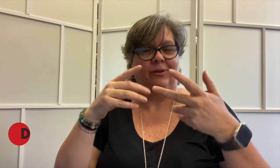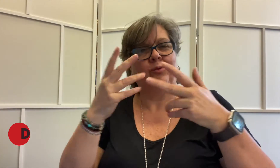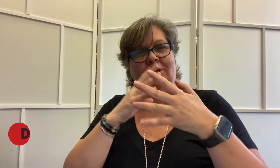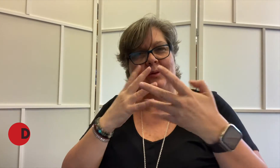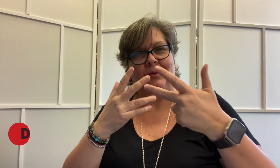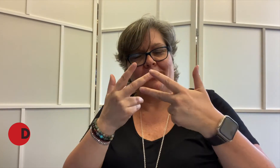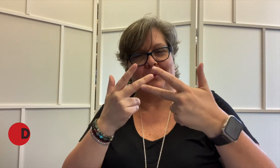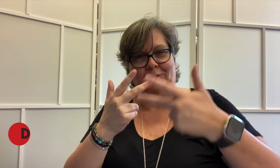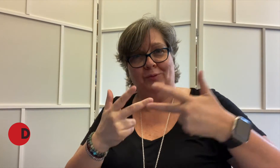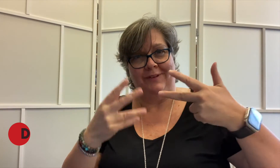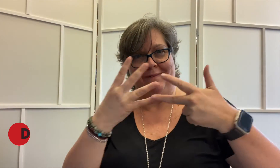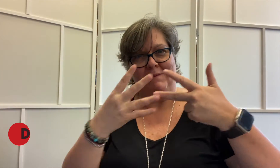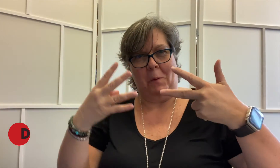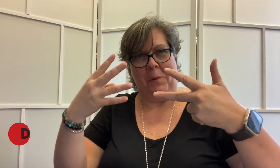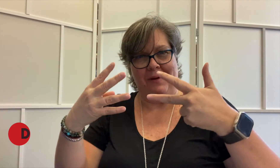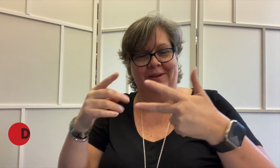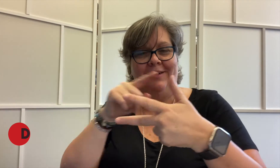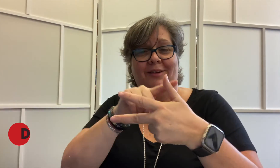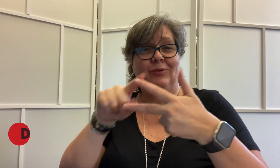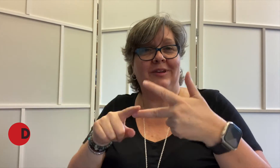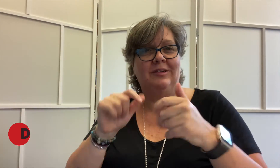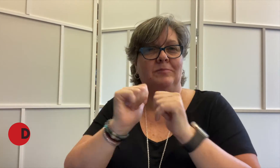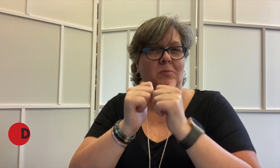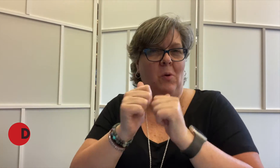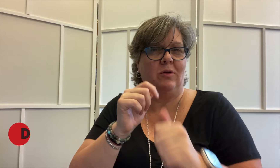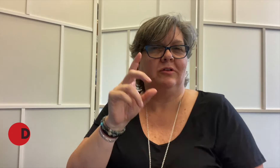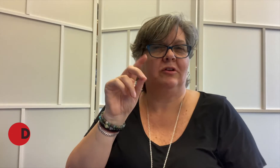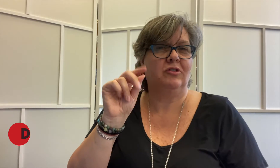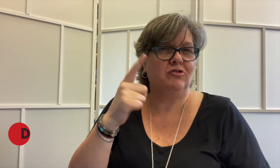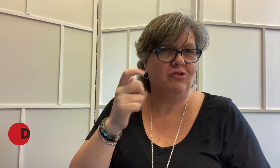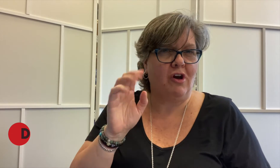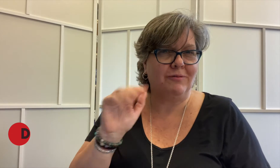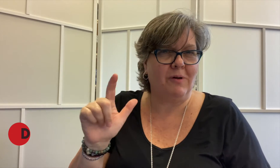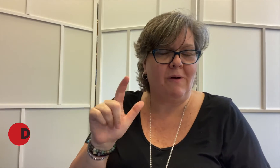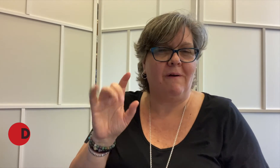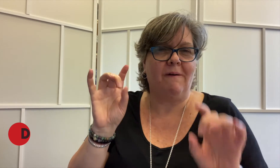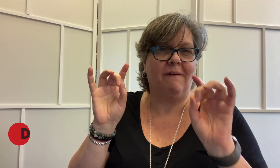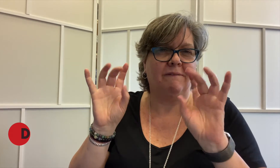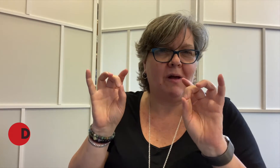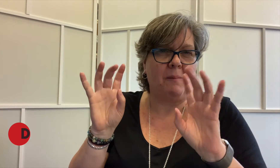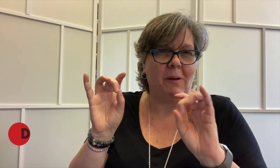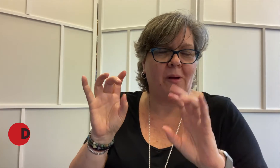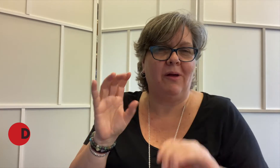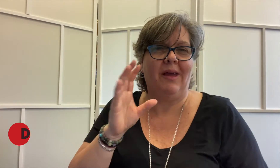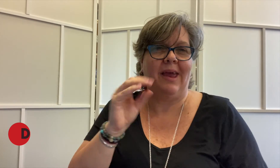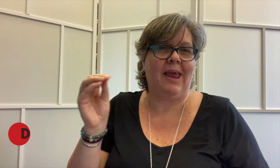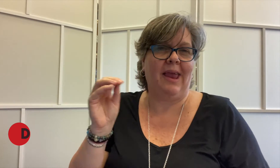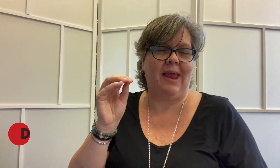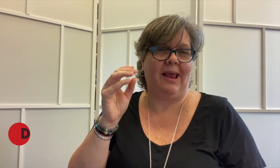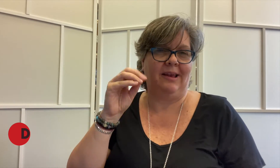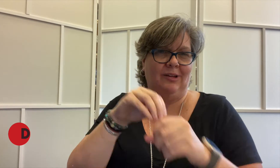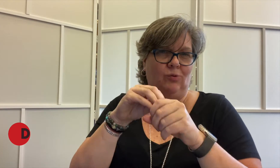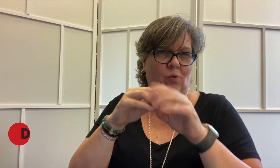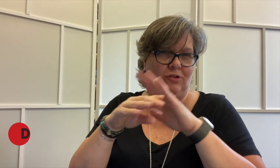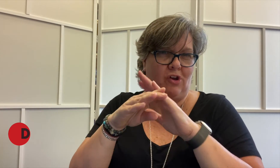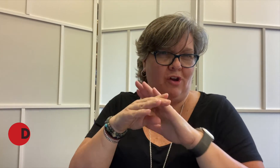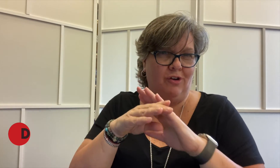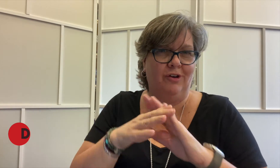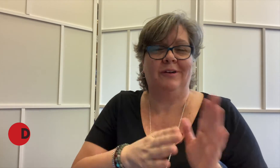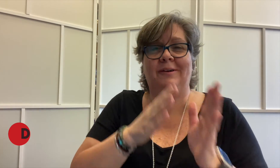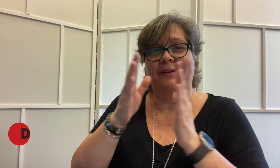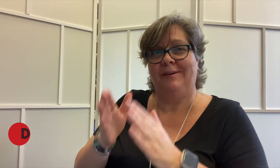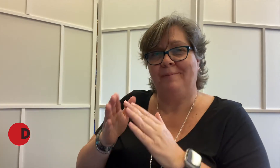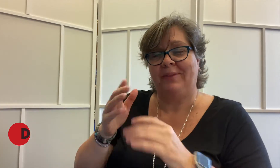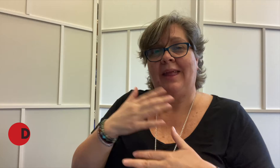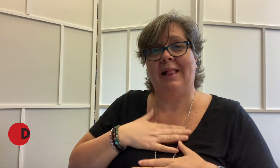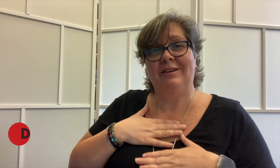will have 3 sports - Dodgeball, Volleyball and Indoor Soccer.